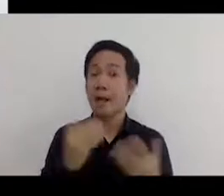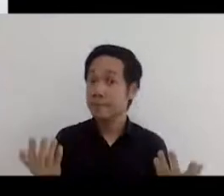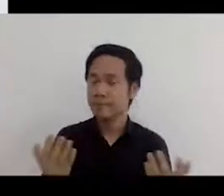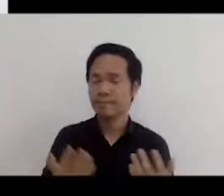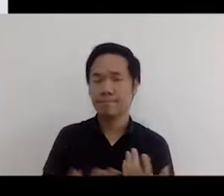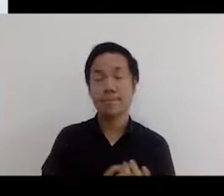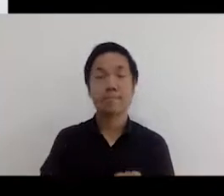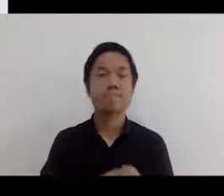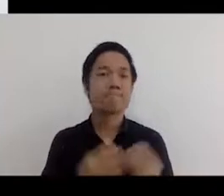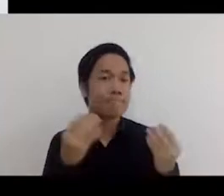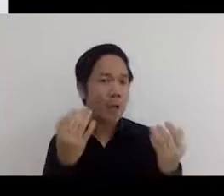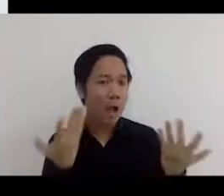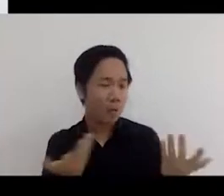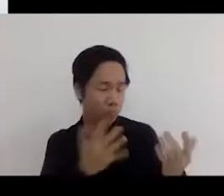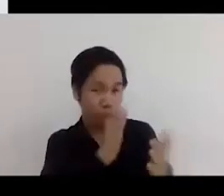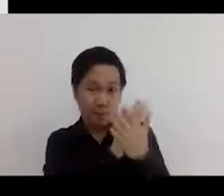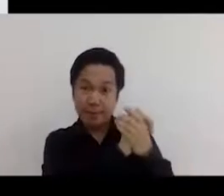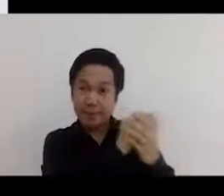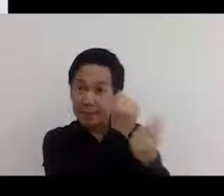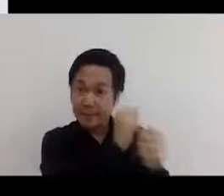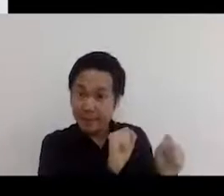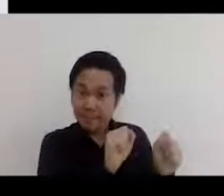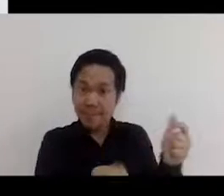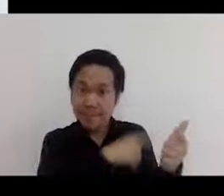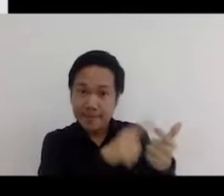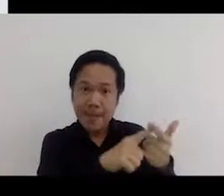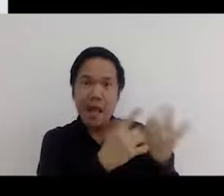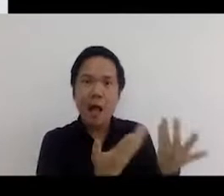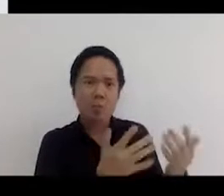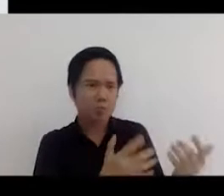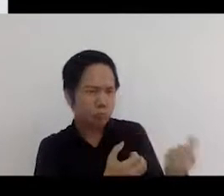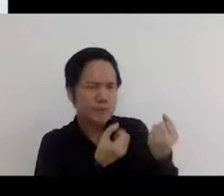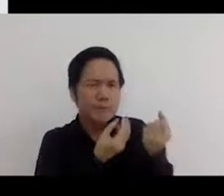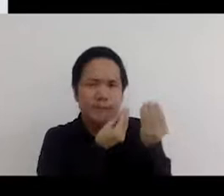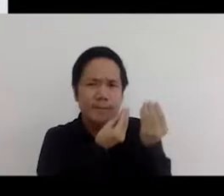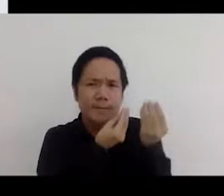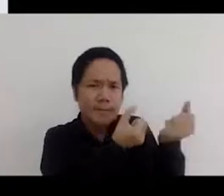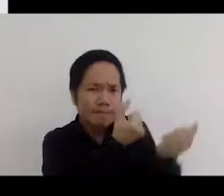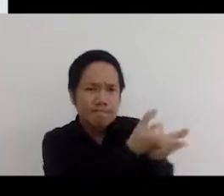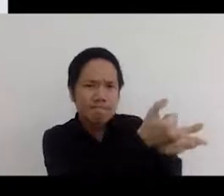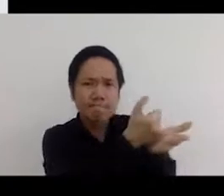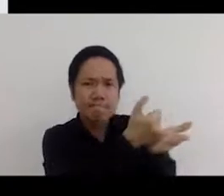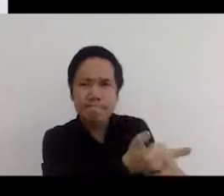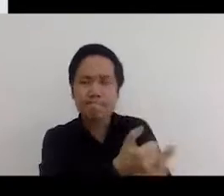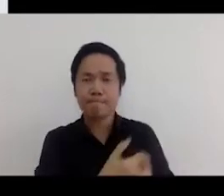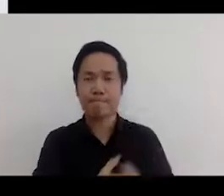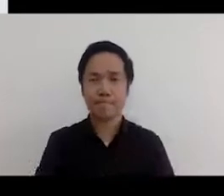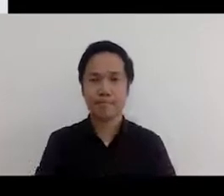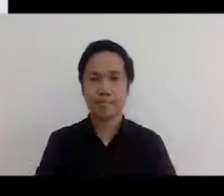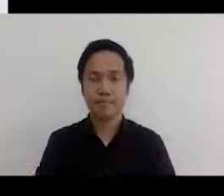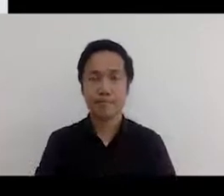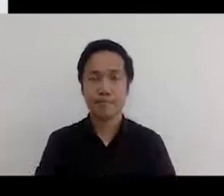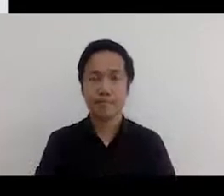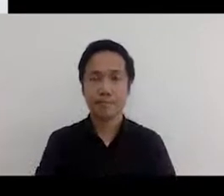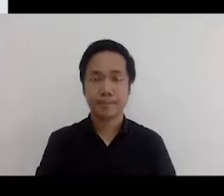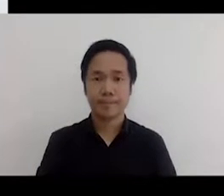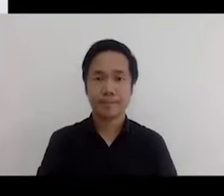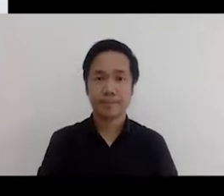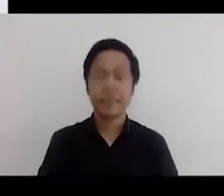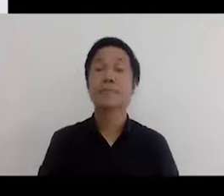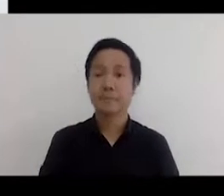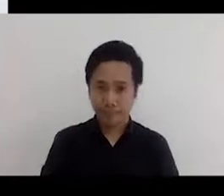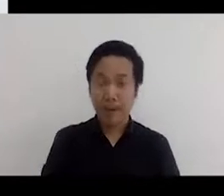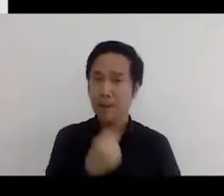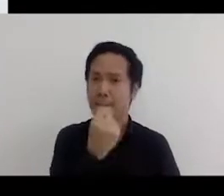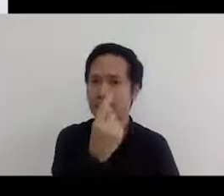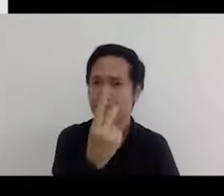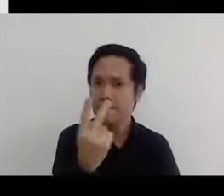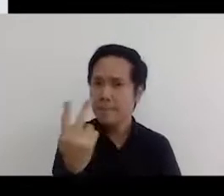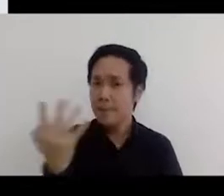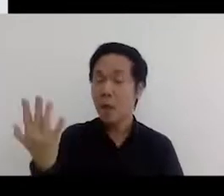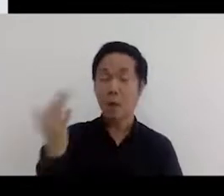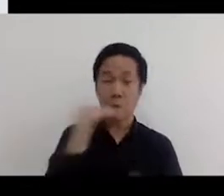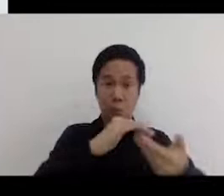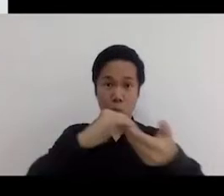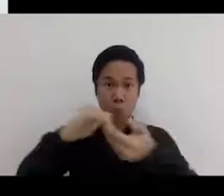I am sharing our Samarthyam organisations successful example of COVID-19 action collaborative